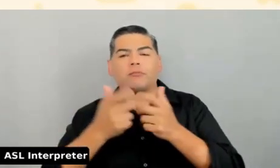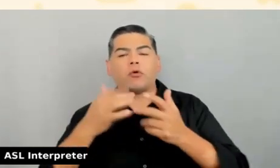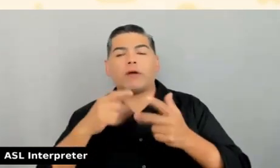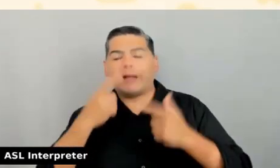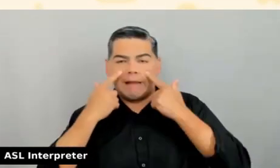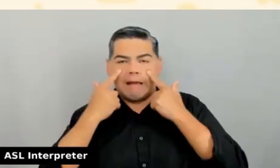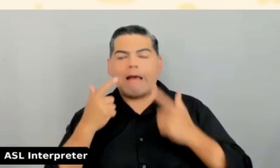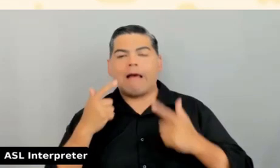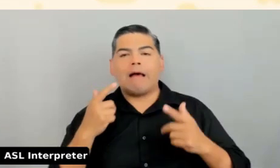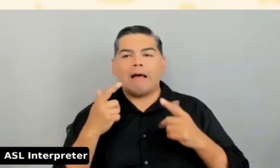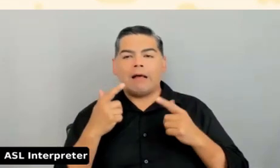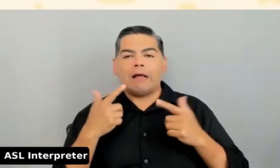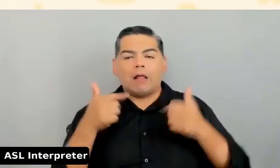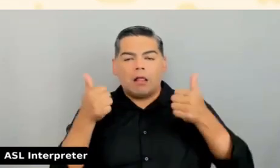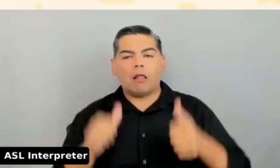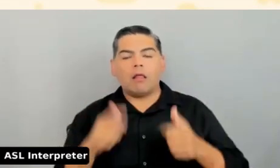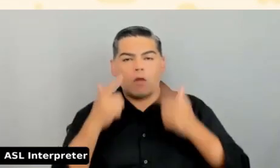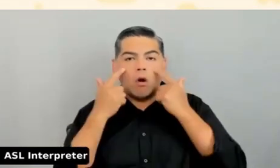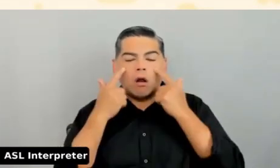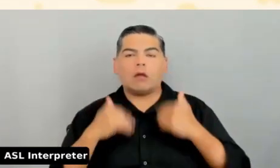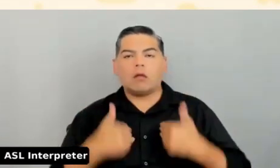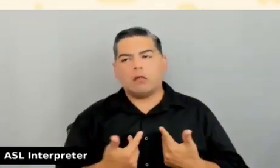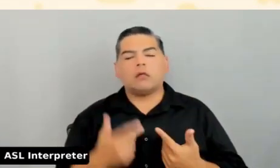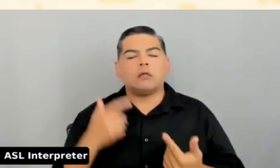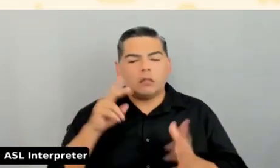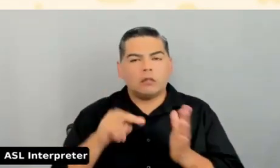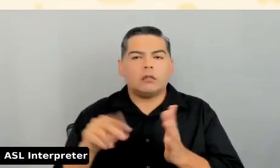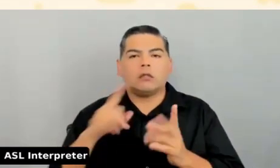And they can just have the computer read out paragraphs of text